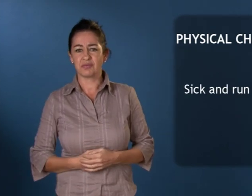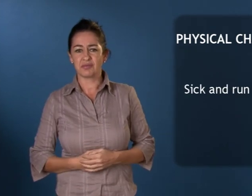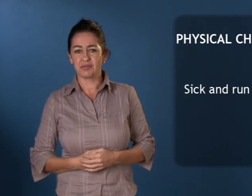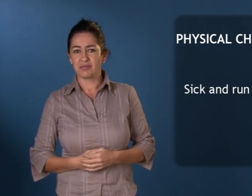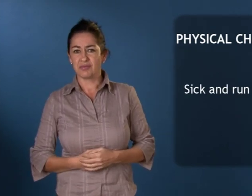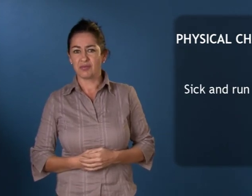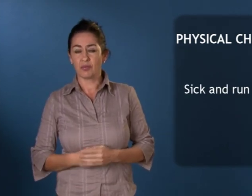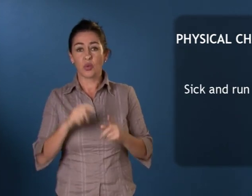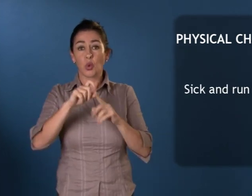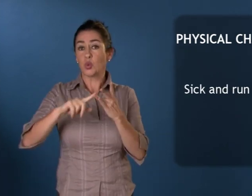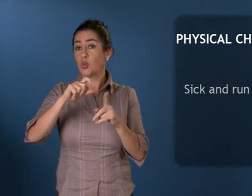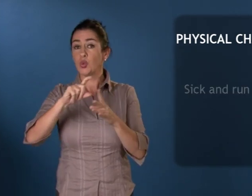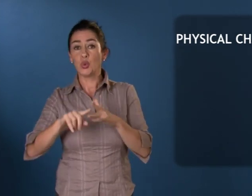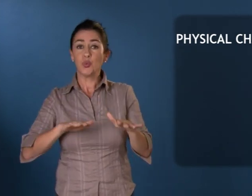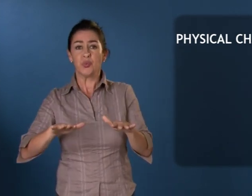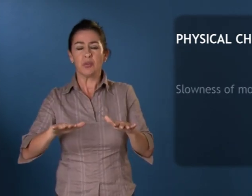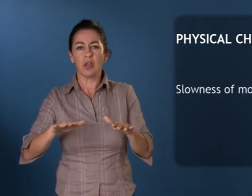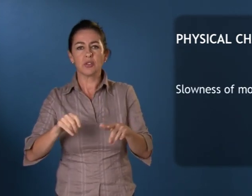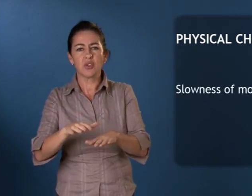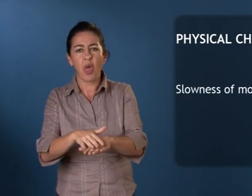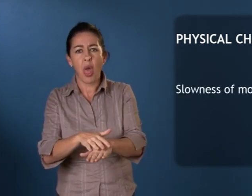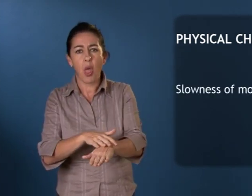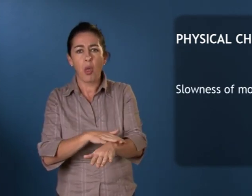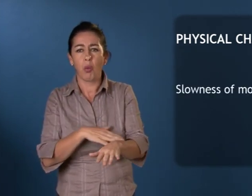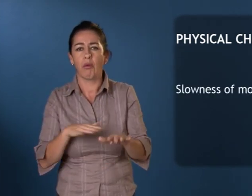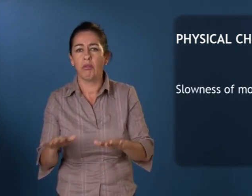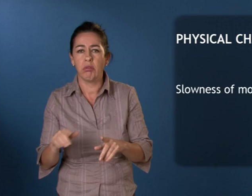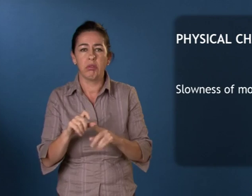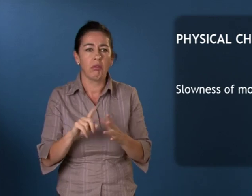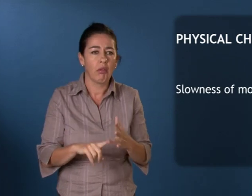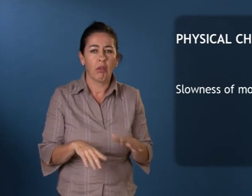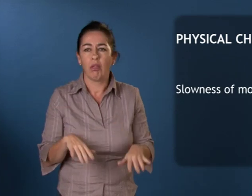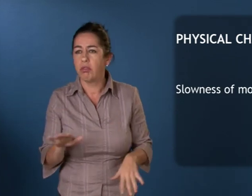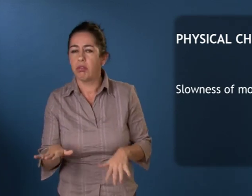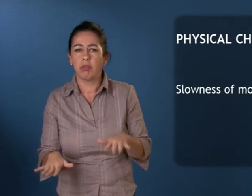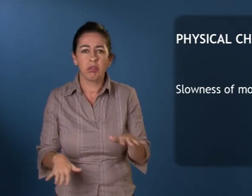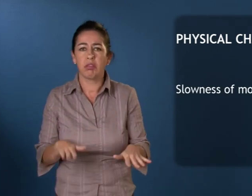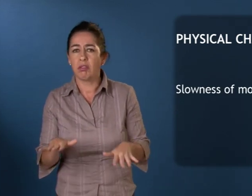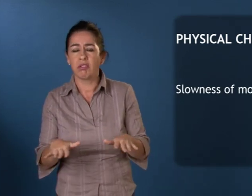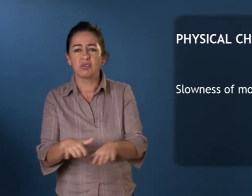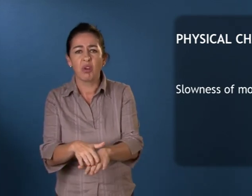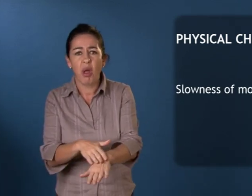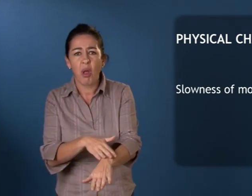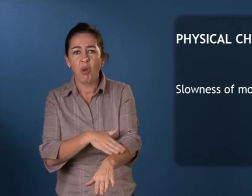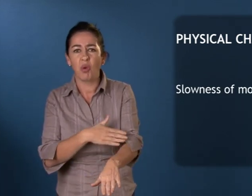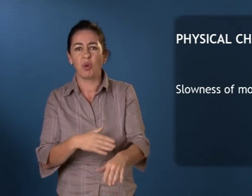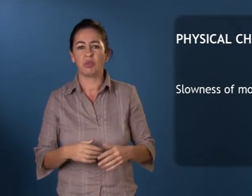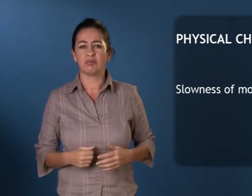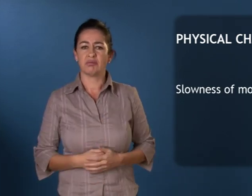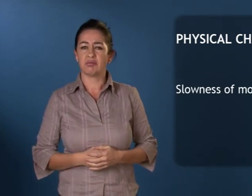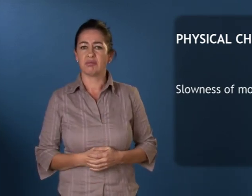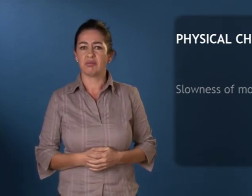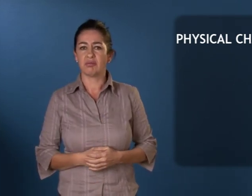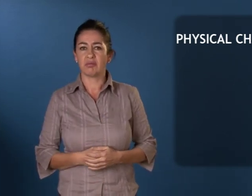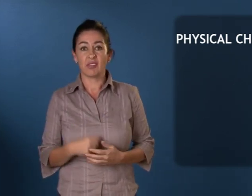sick and run down. You may have slowness of movement.